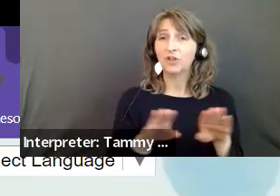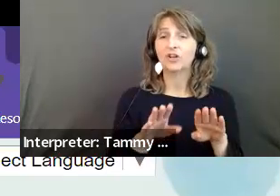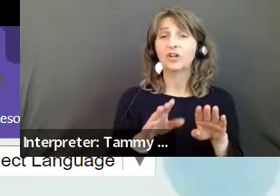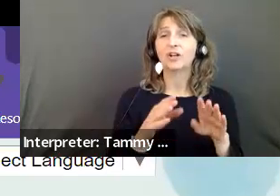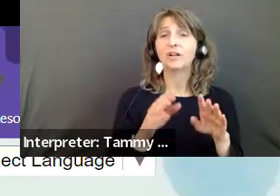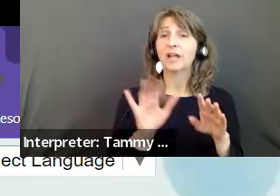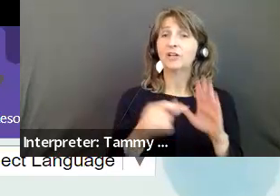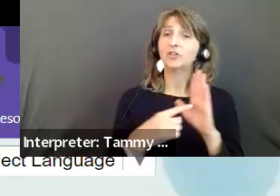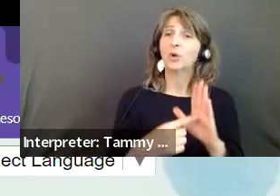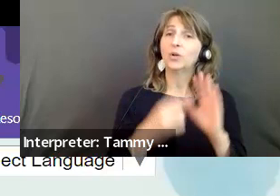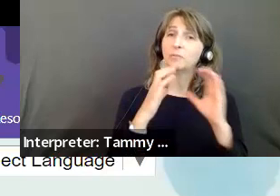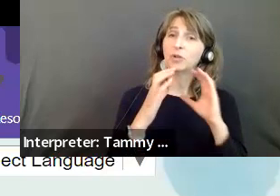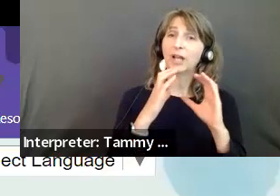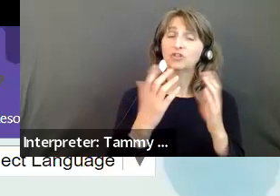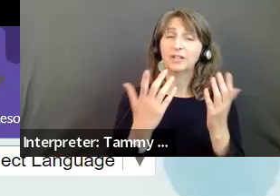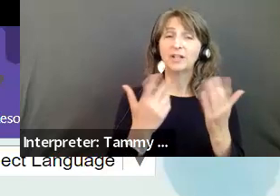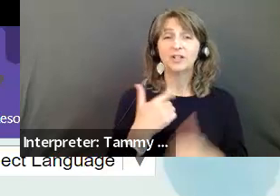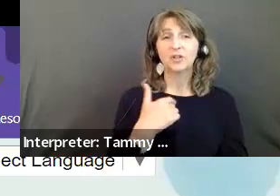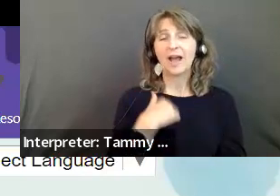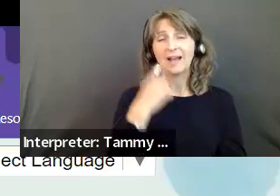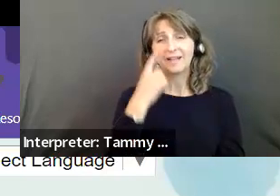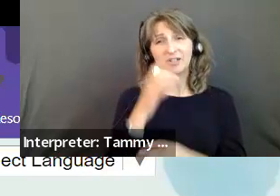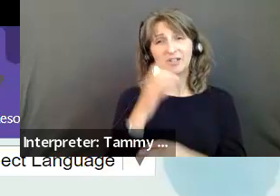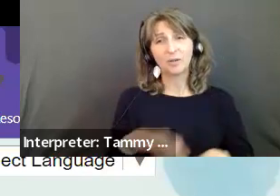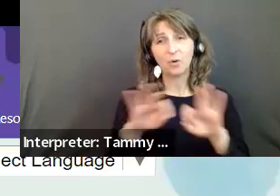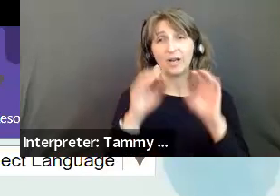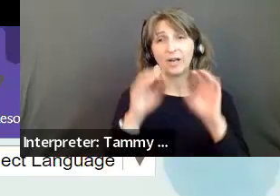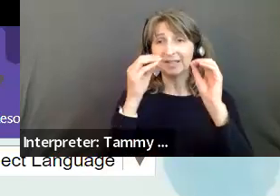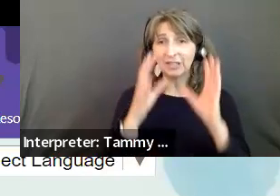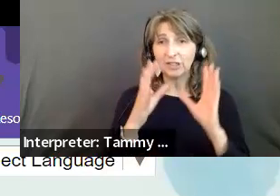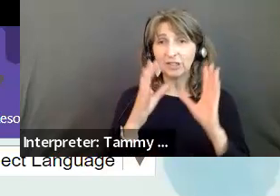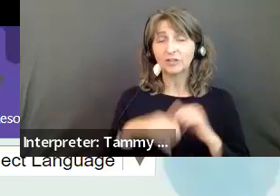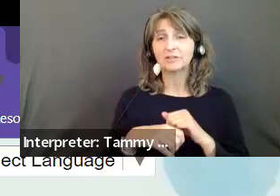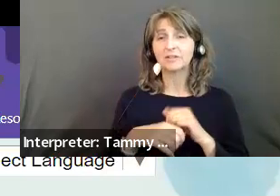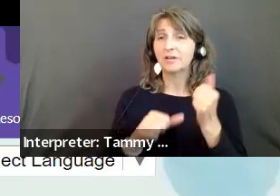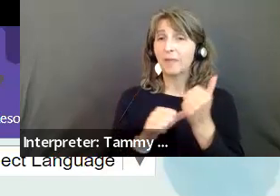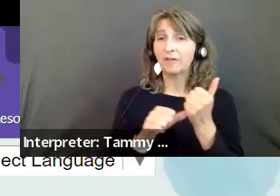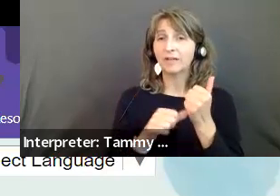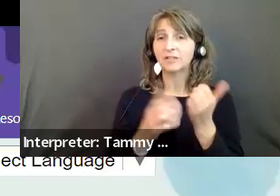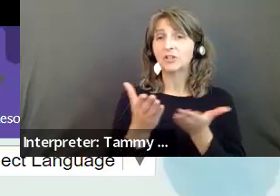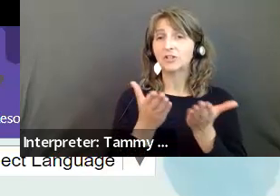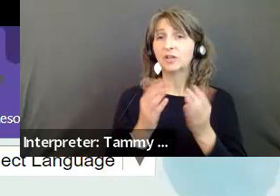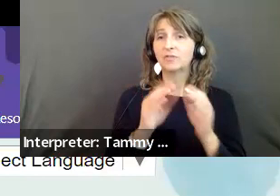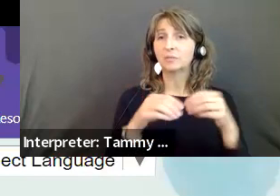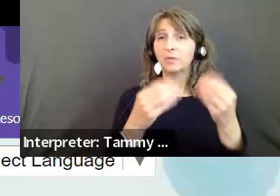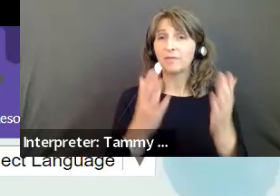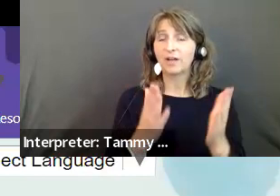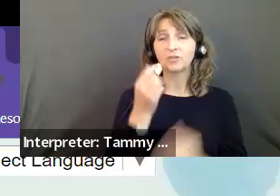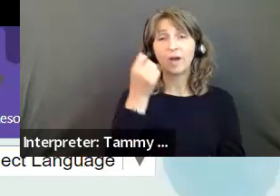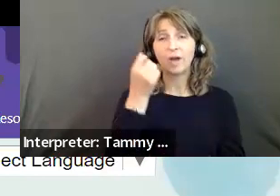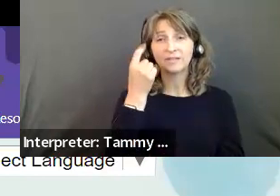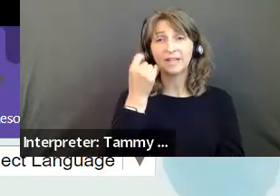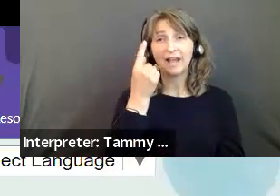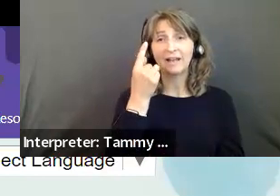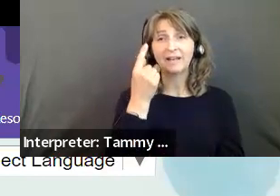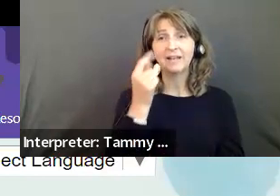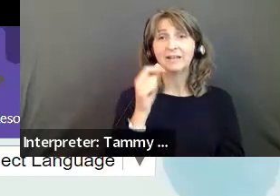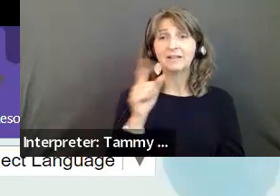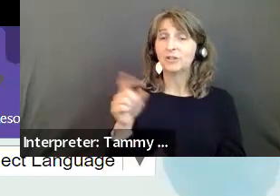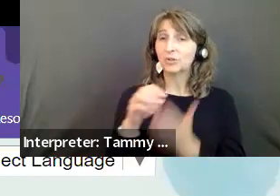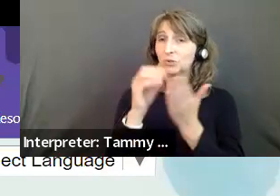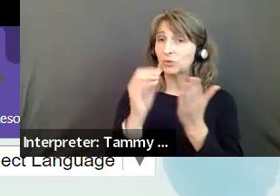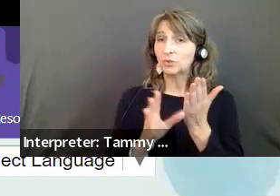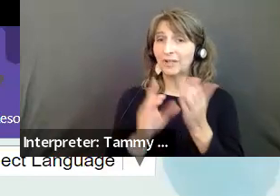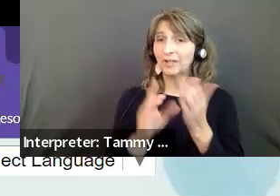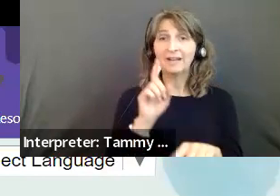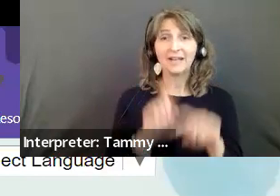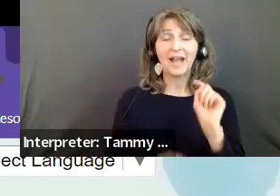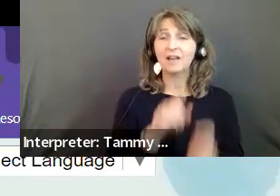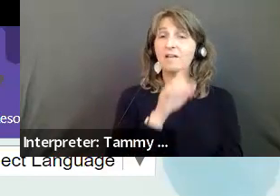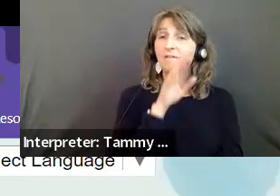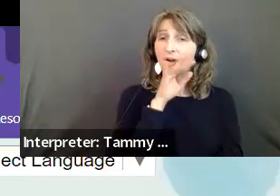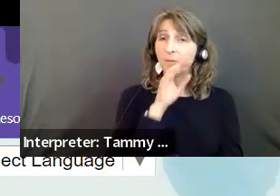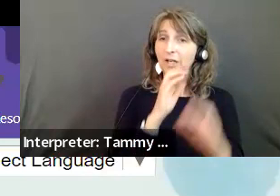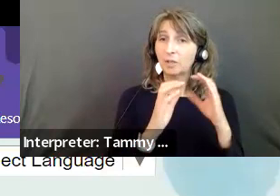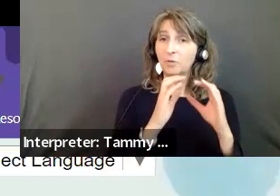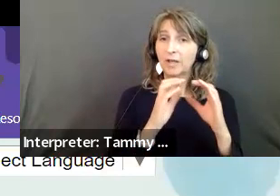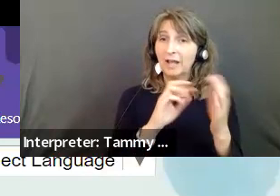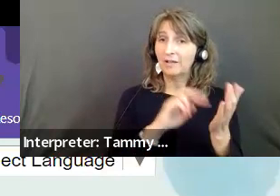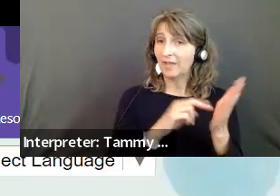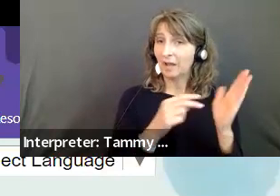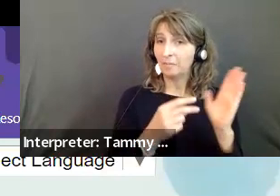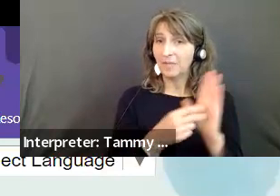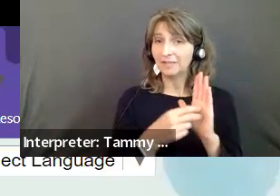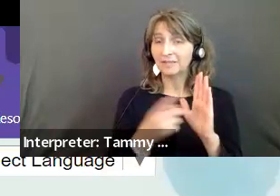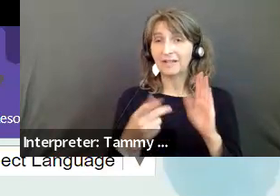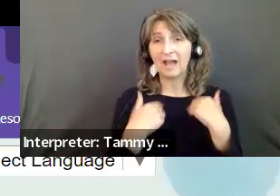And so I think it's just important for teachers, and service providers to understand that, you know, just because a student Can't verbally communicate doesn't mean that they don't have something to say.